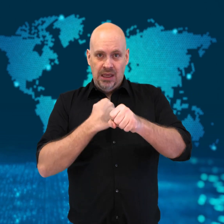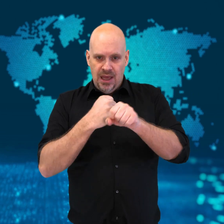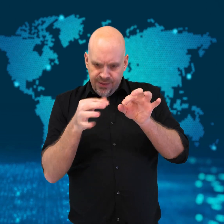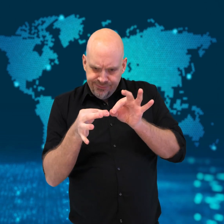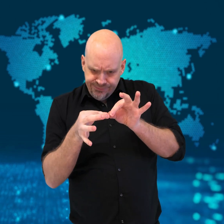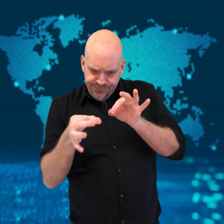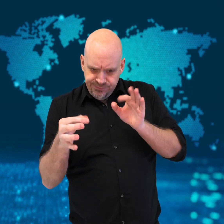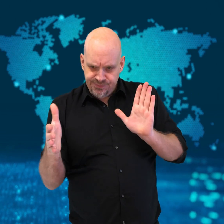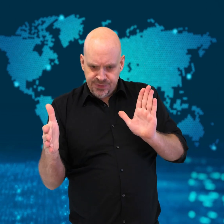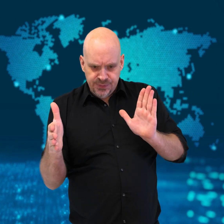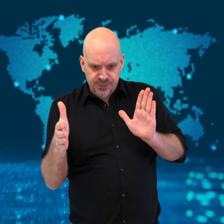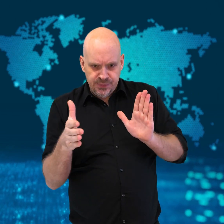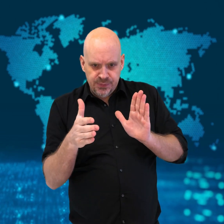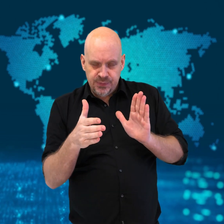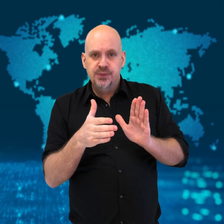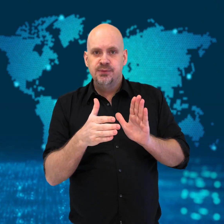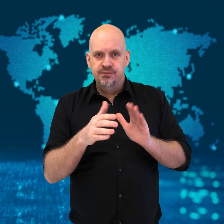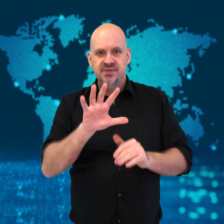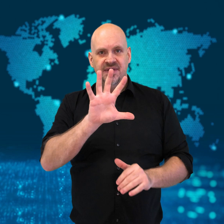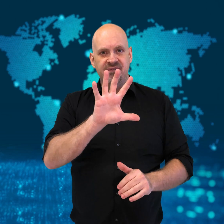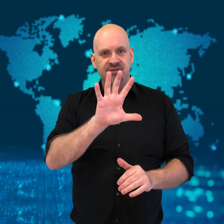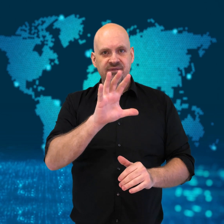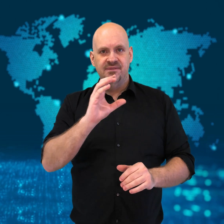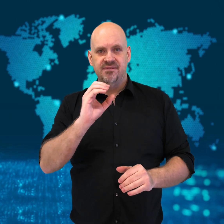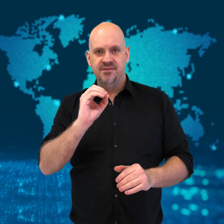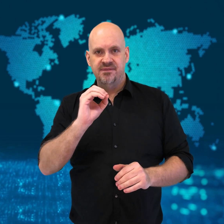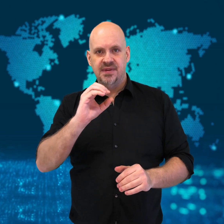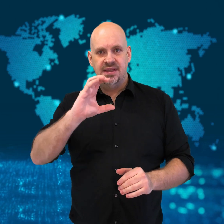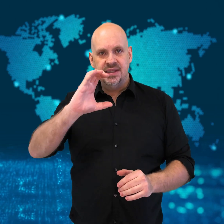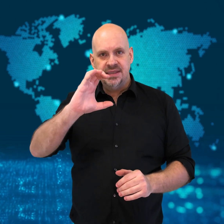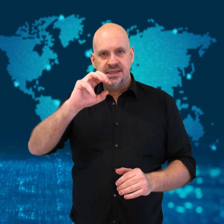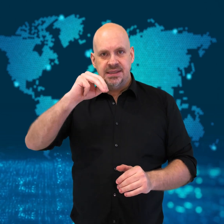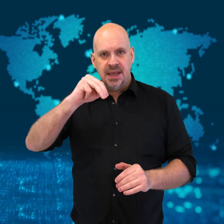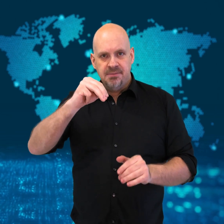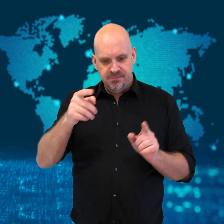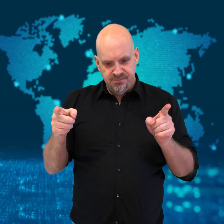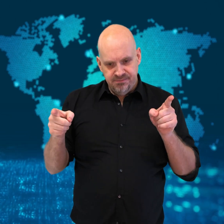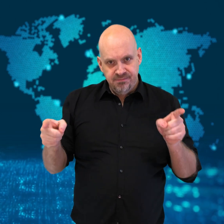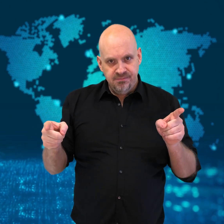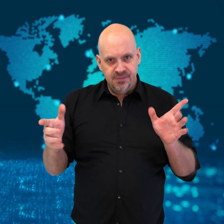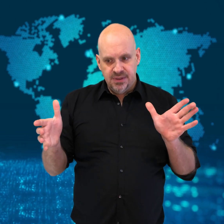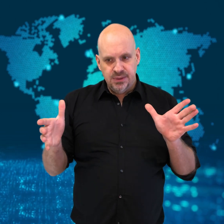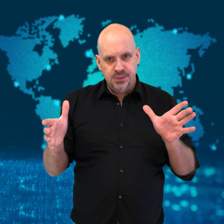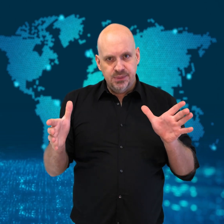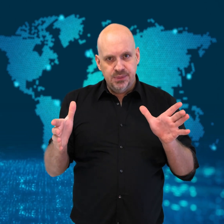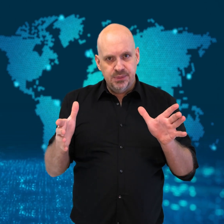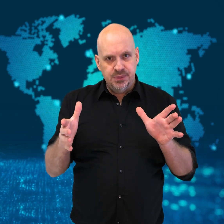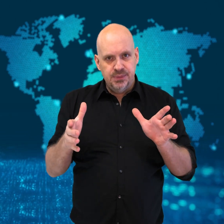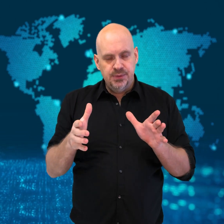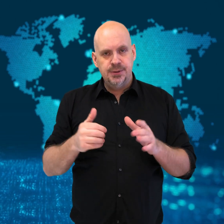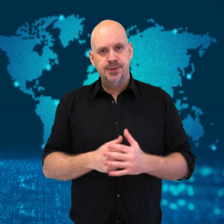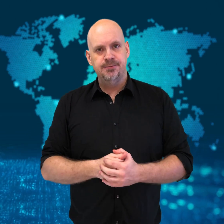faster, losing ice at the rate of 1/2 meter per year.